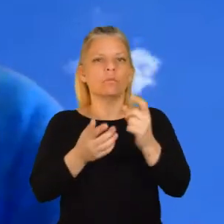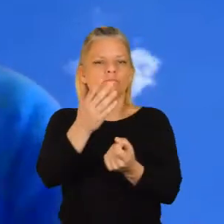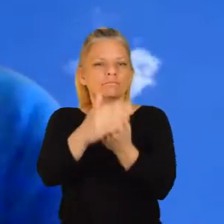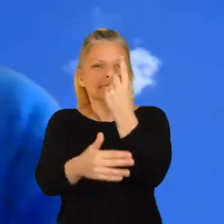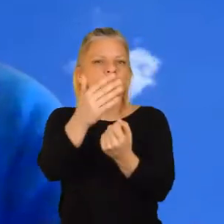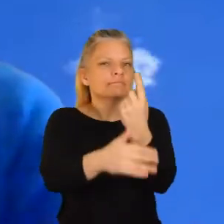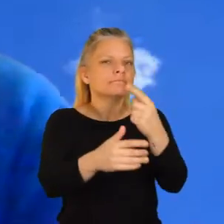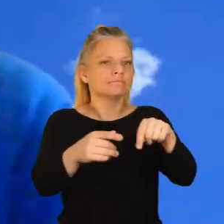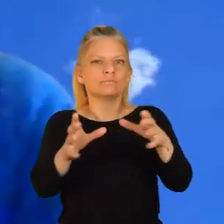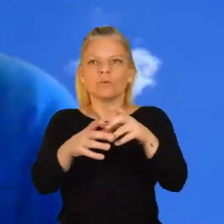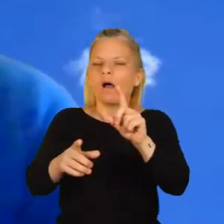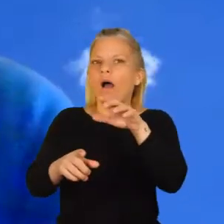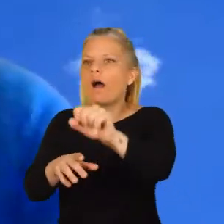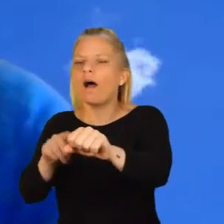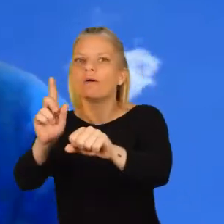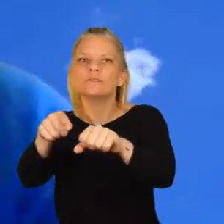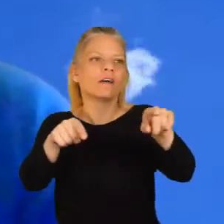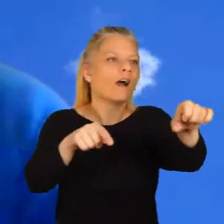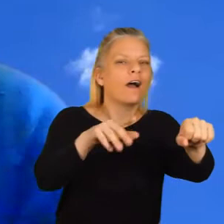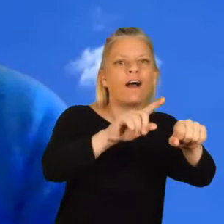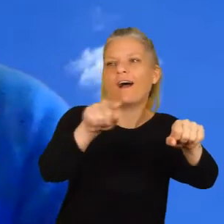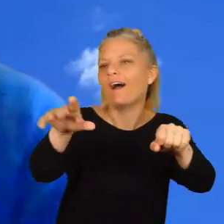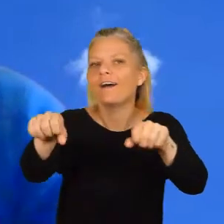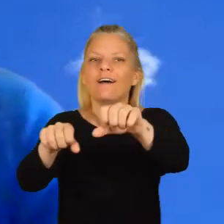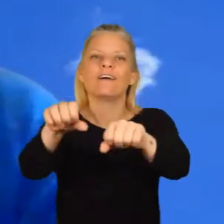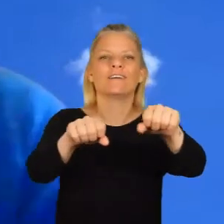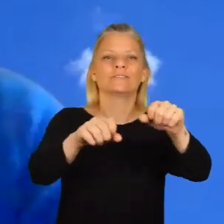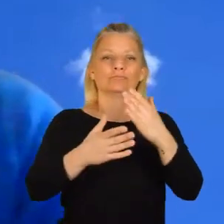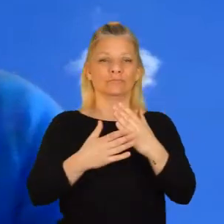realised I was never going to get there because it was always well like it's something else to